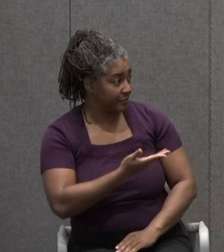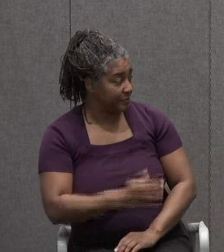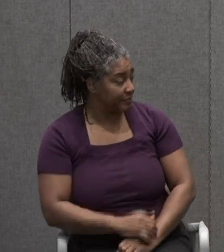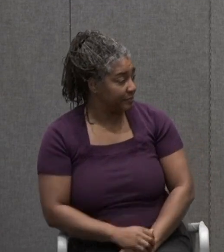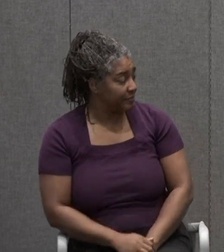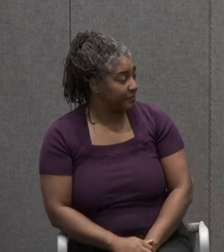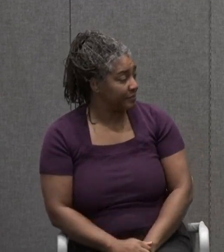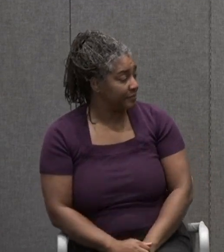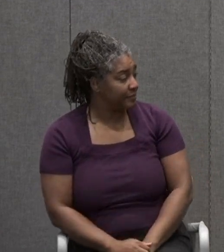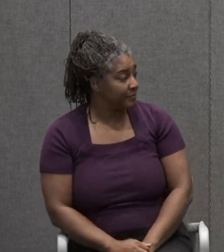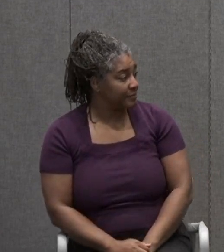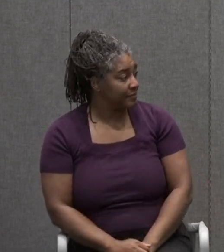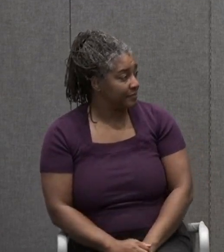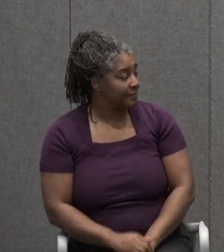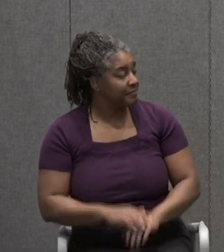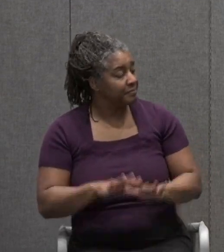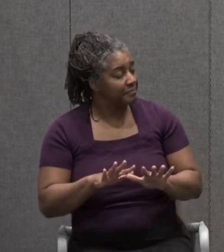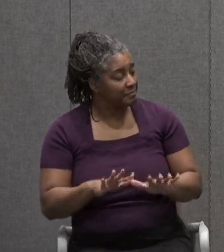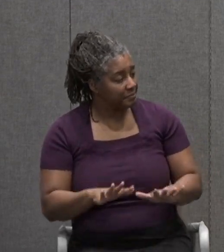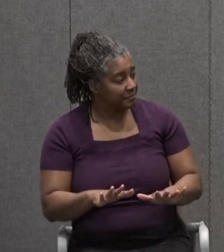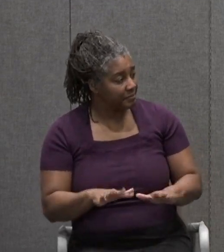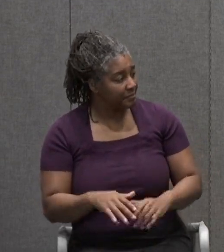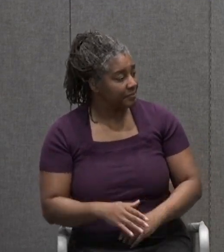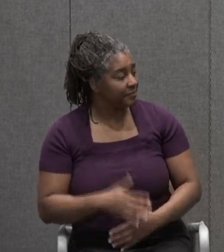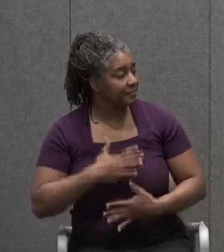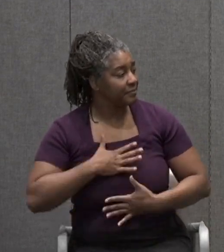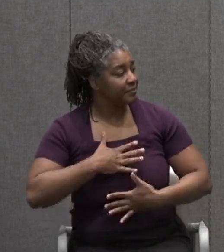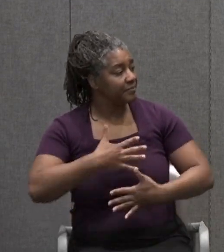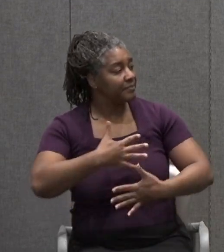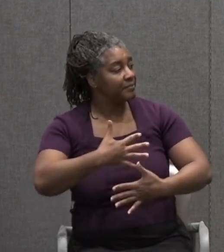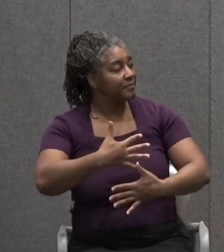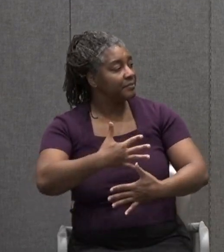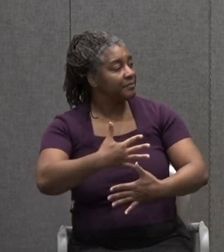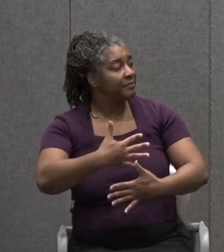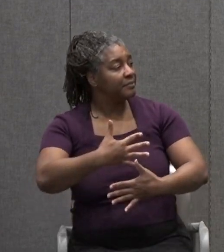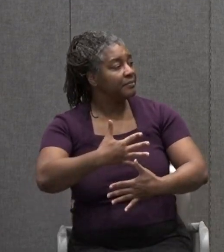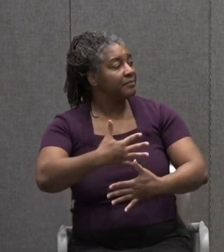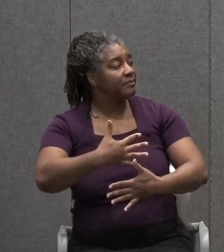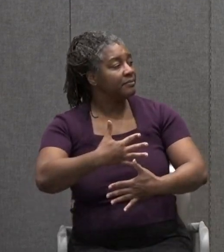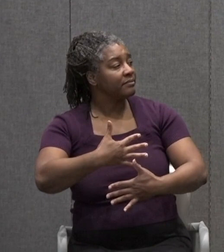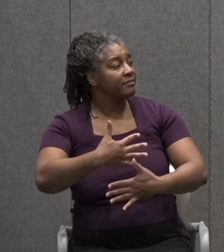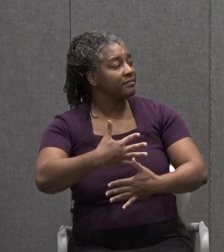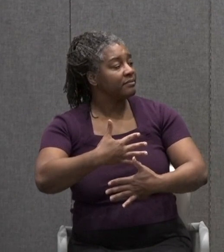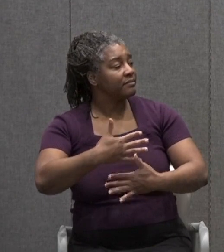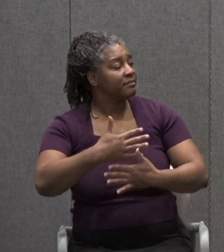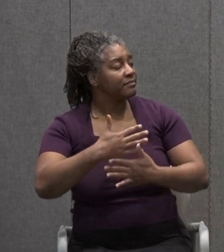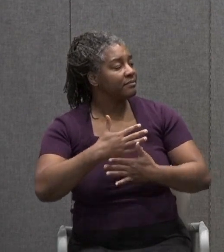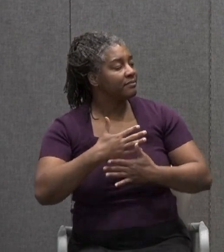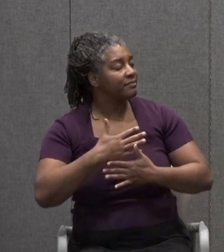Just relaxing and breathing. Holding on to that wonderful, peaceful,